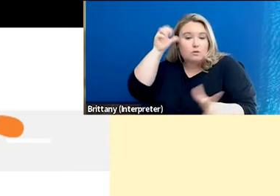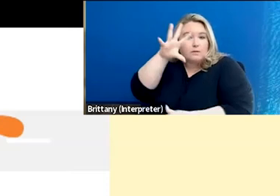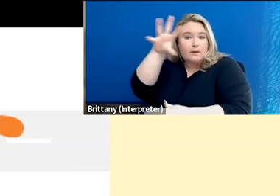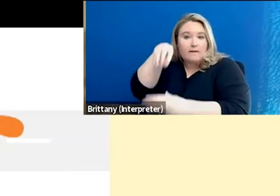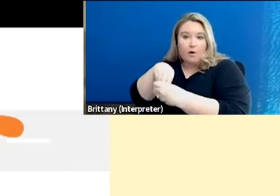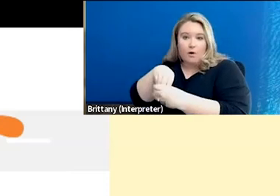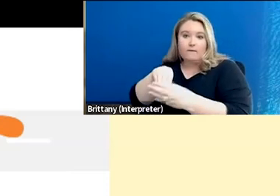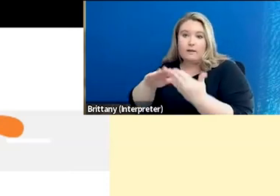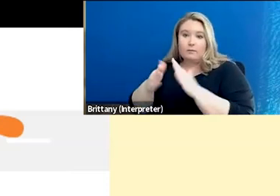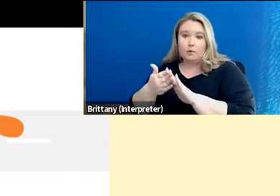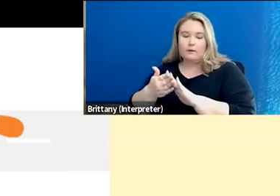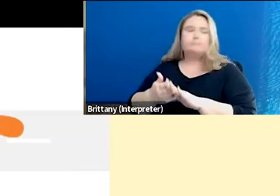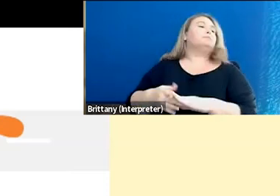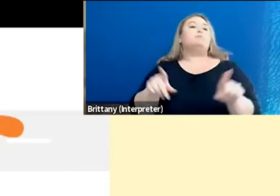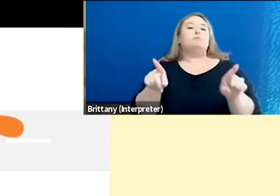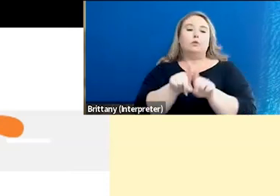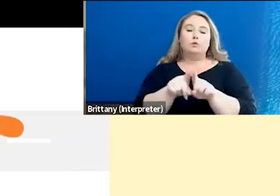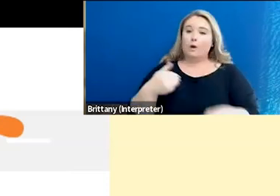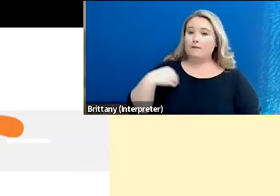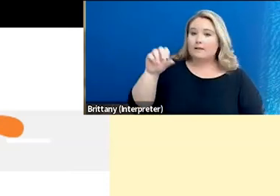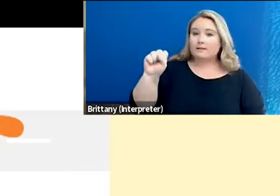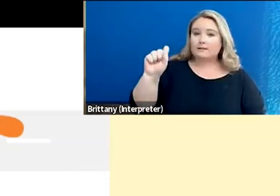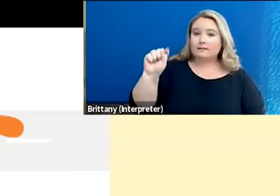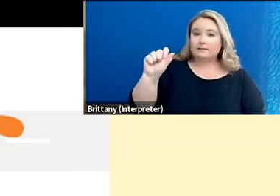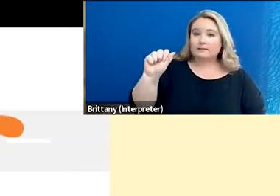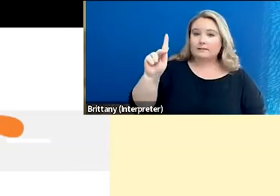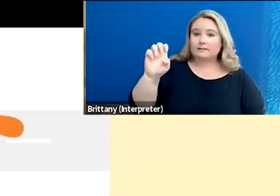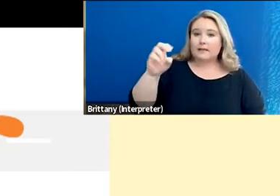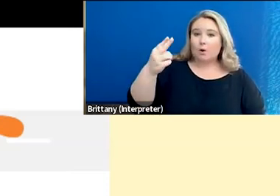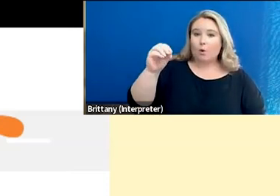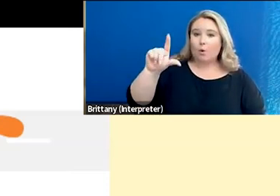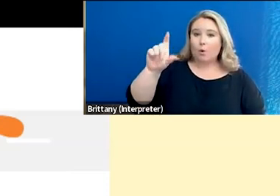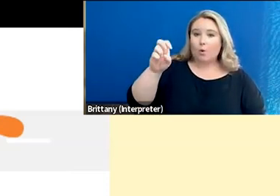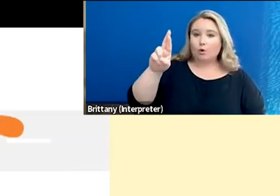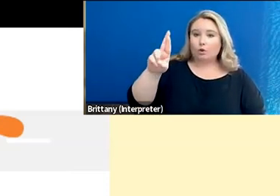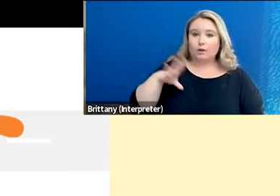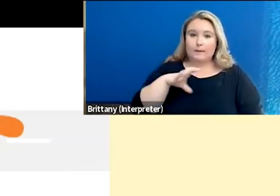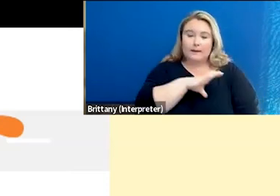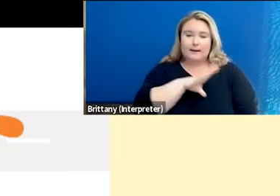We also have the Stakeholder Advisory Committee, which is a group of approximately 60 individuals.